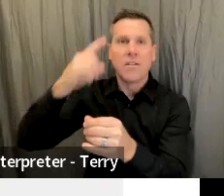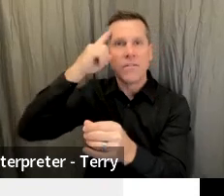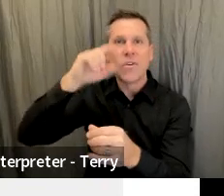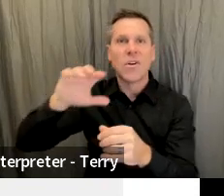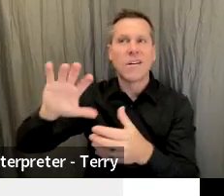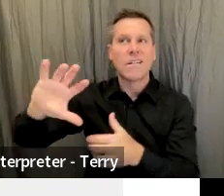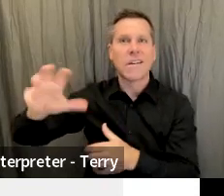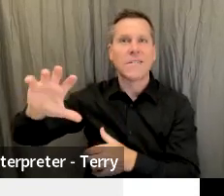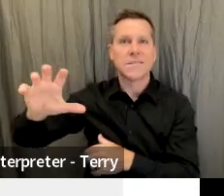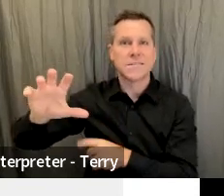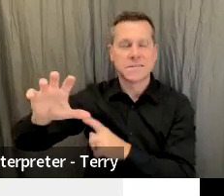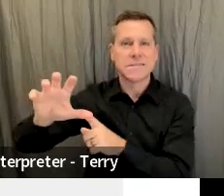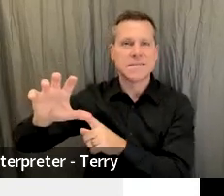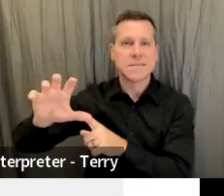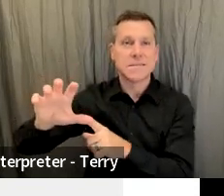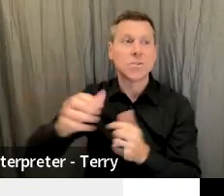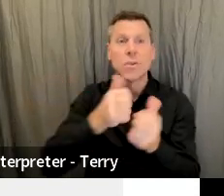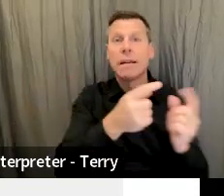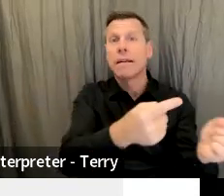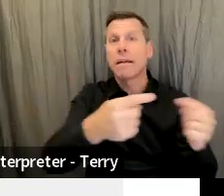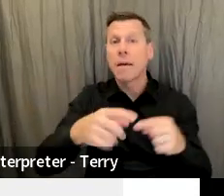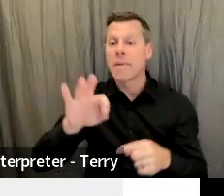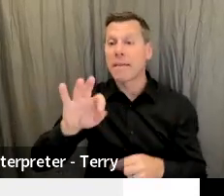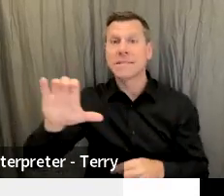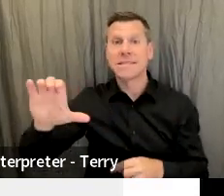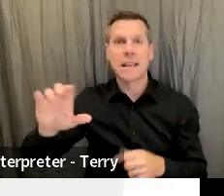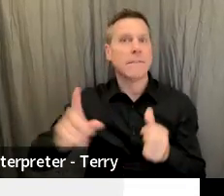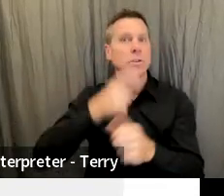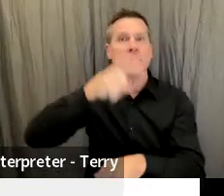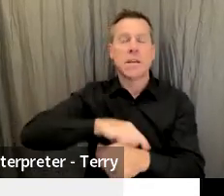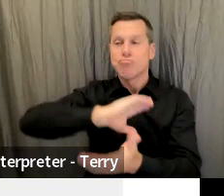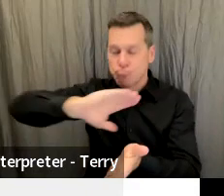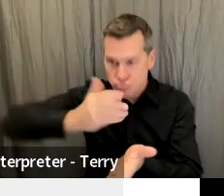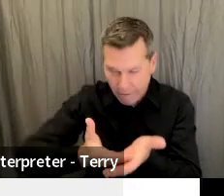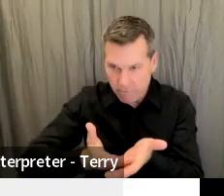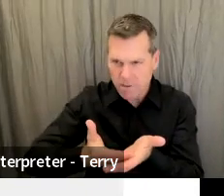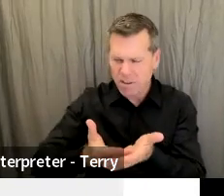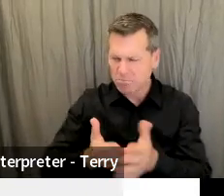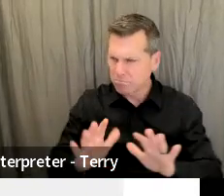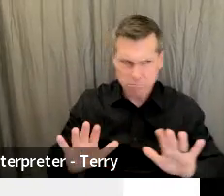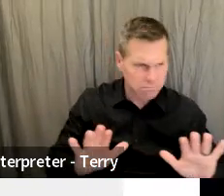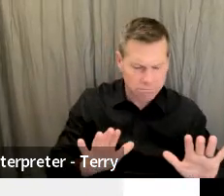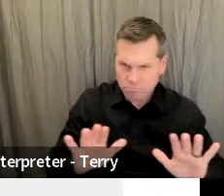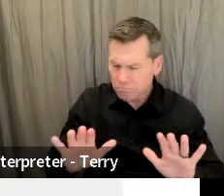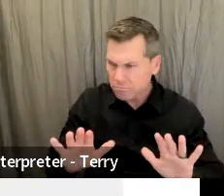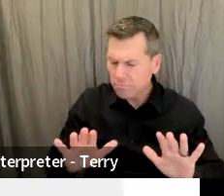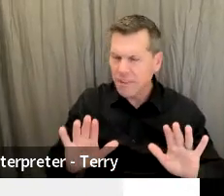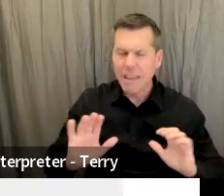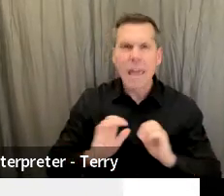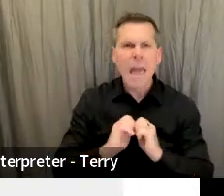So people who were coming to FCC for the first time and weren't really familiar with necessarily all of the layers of equity